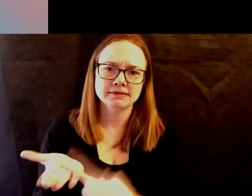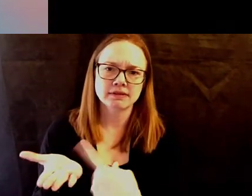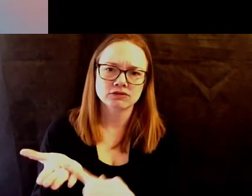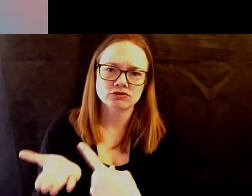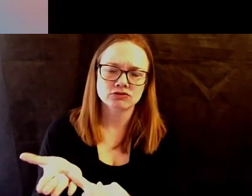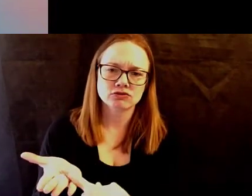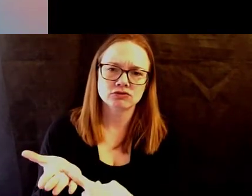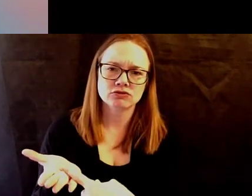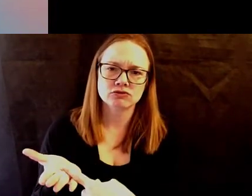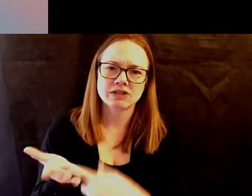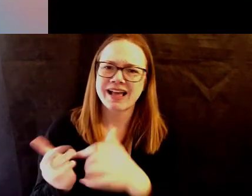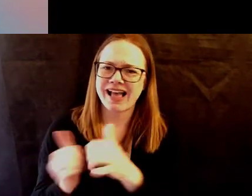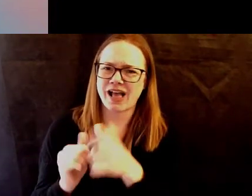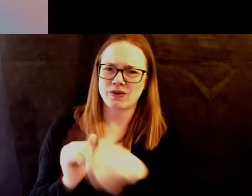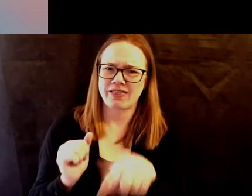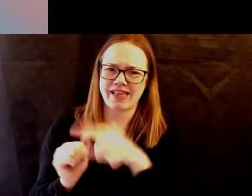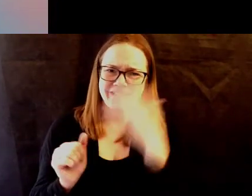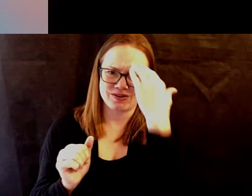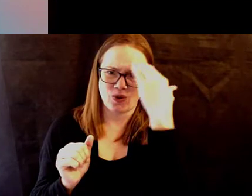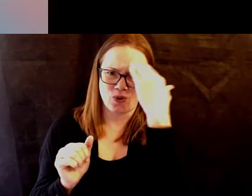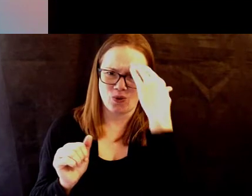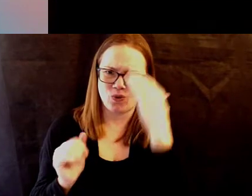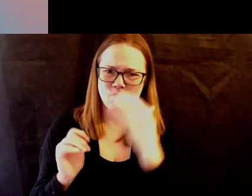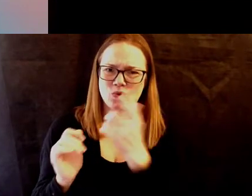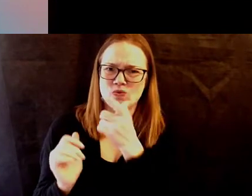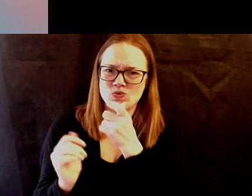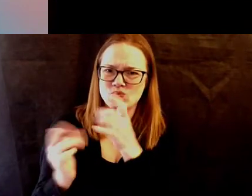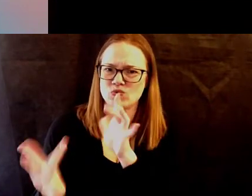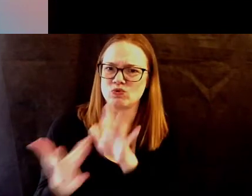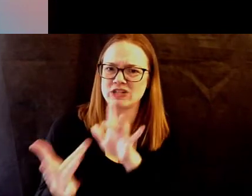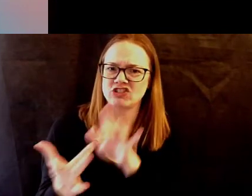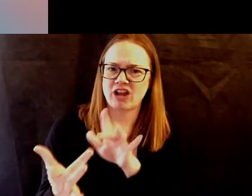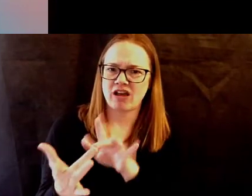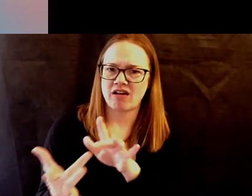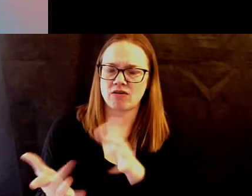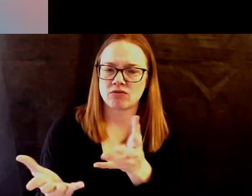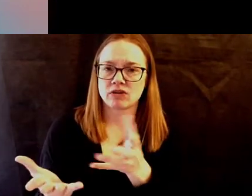How do they know who to reach out in your organization? And, of course, we wanted to put voting on there as well.